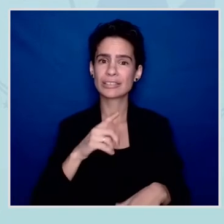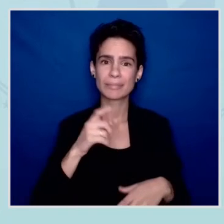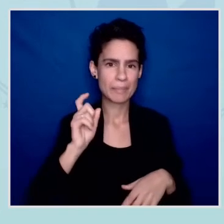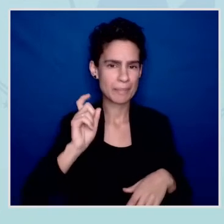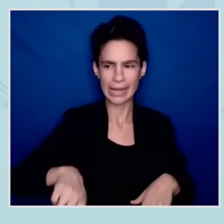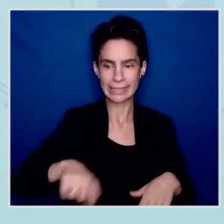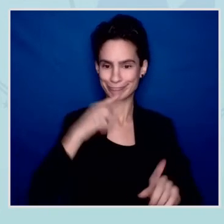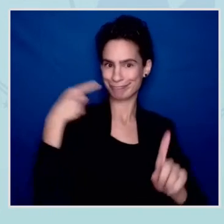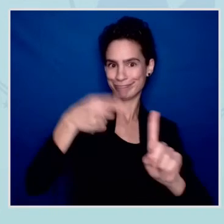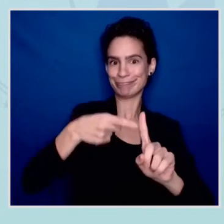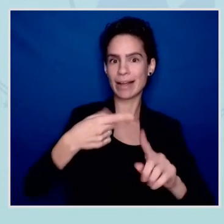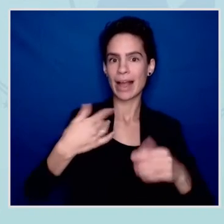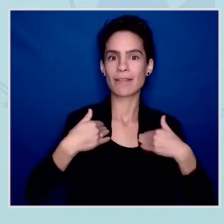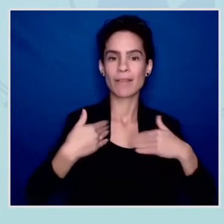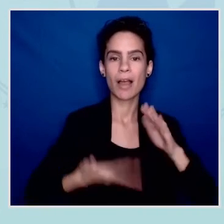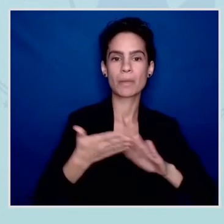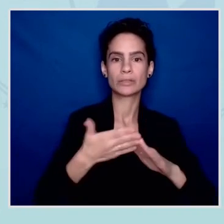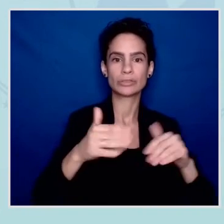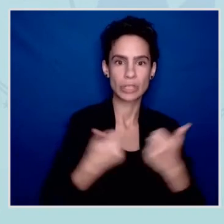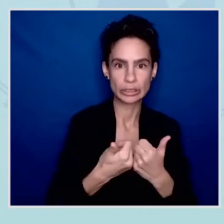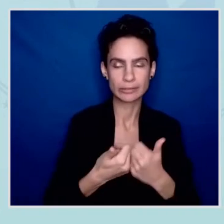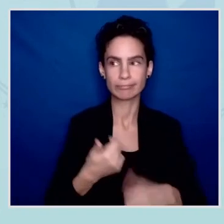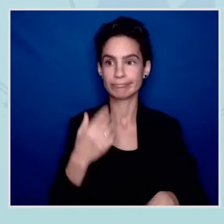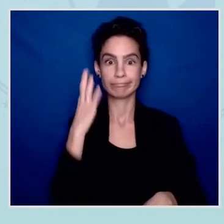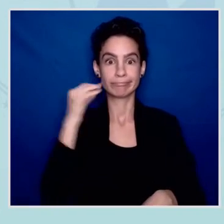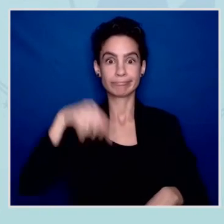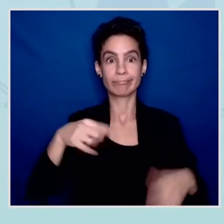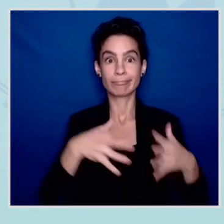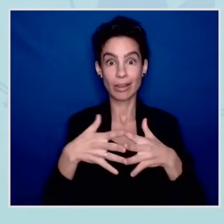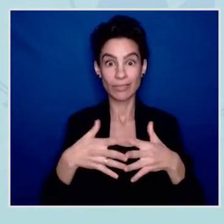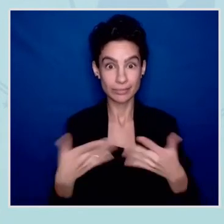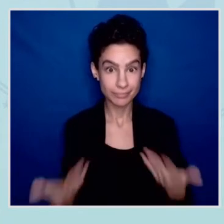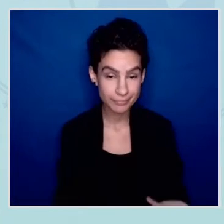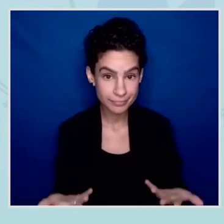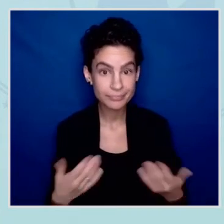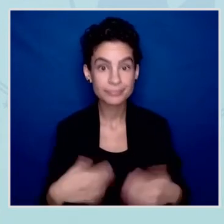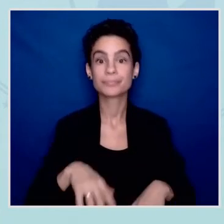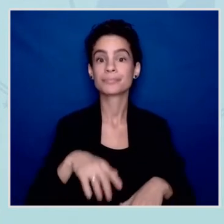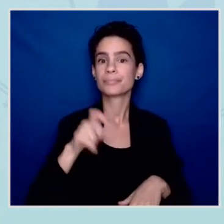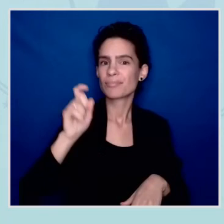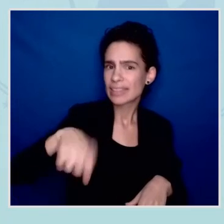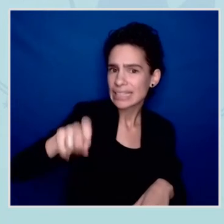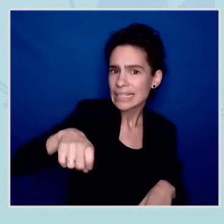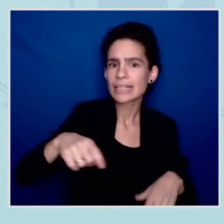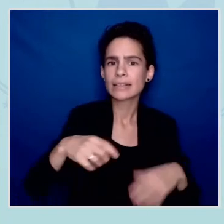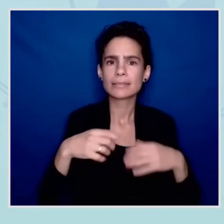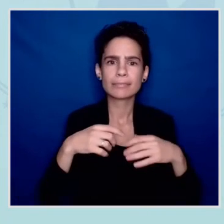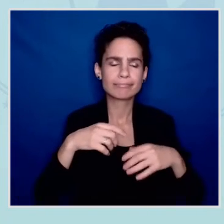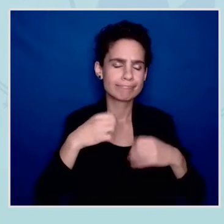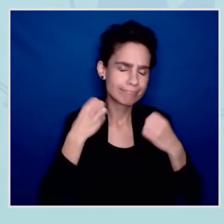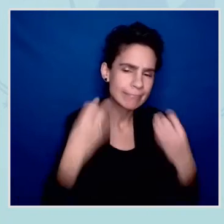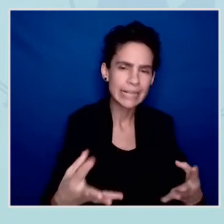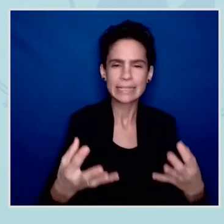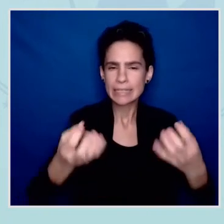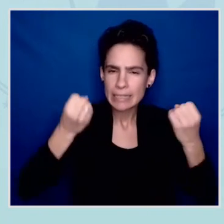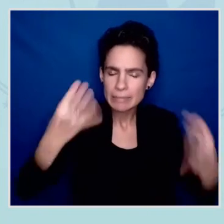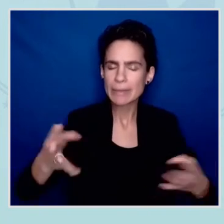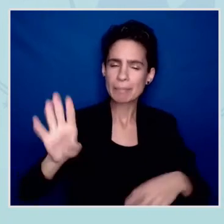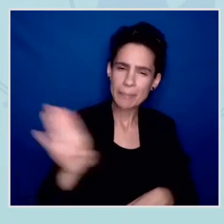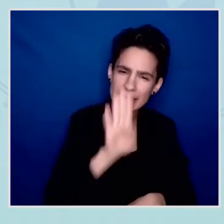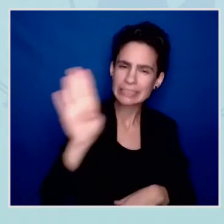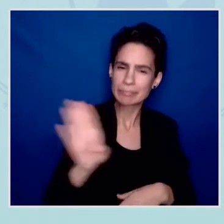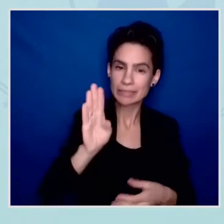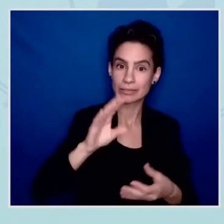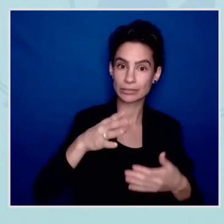ROLLOUT HAS BEEN A TRAVESTY.